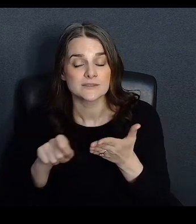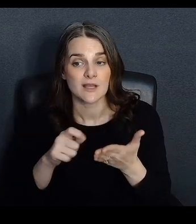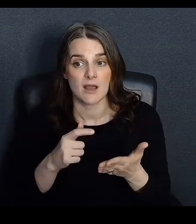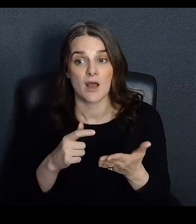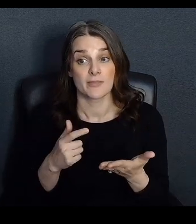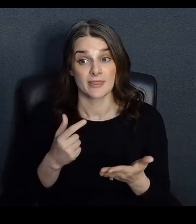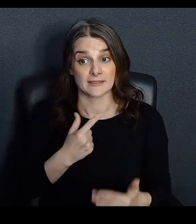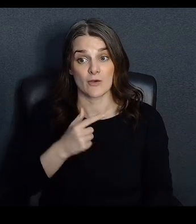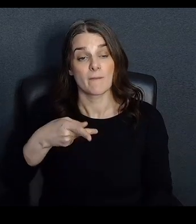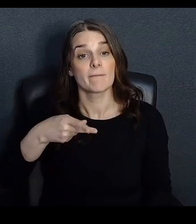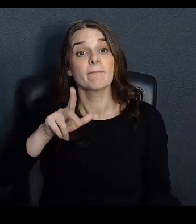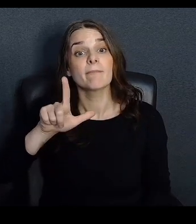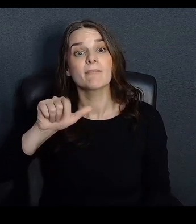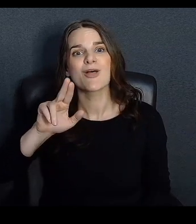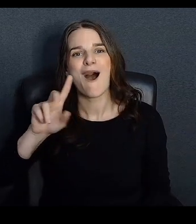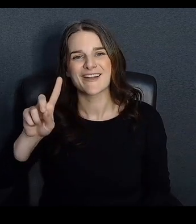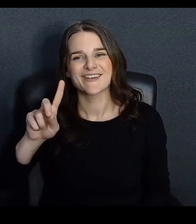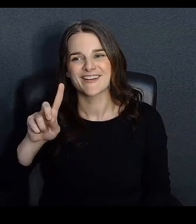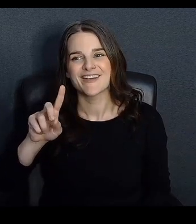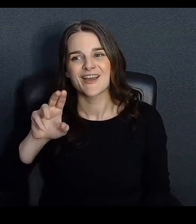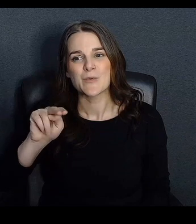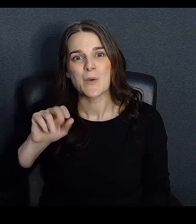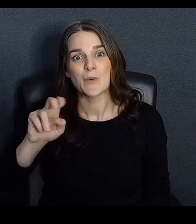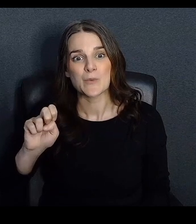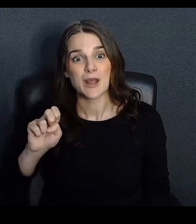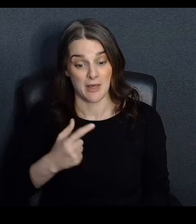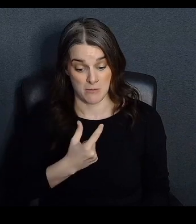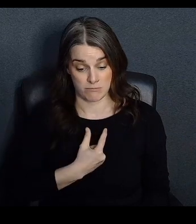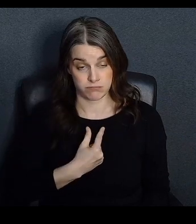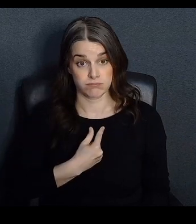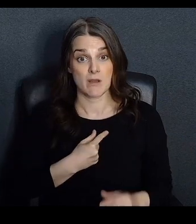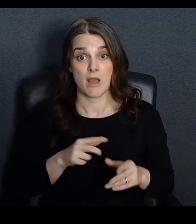So this is a wearable device that records the lecture, or the meeting, the conversation